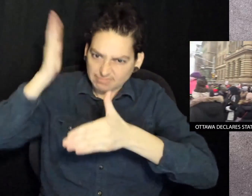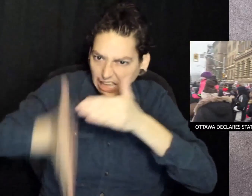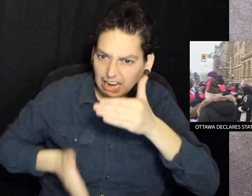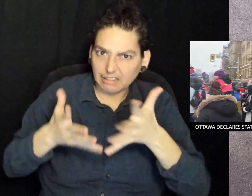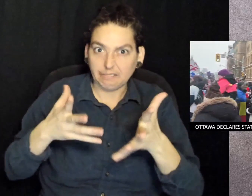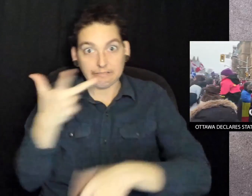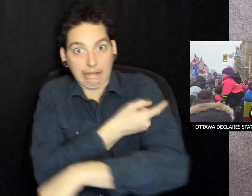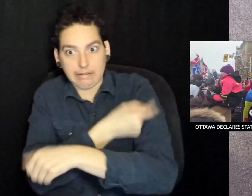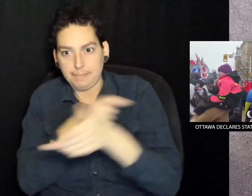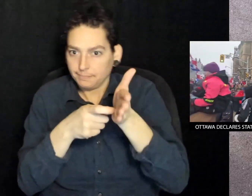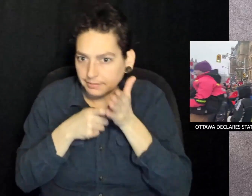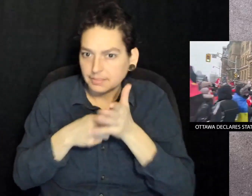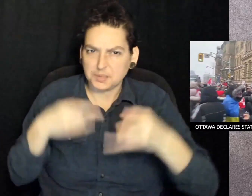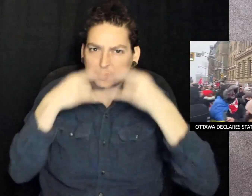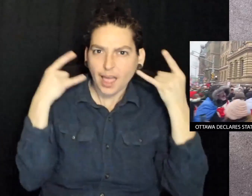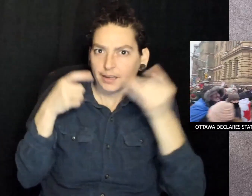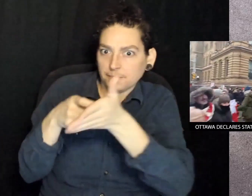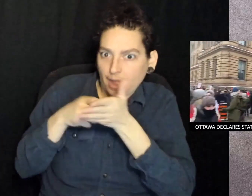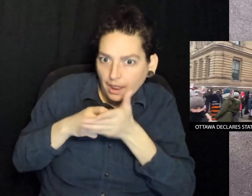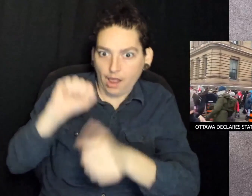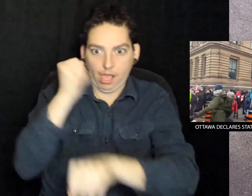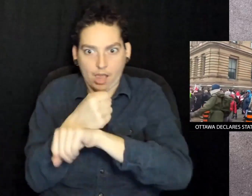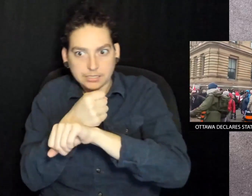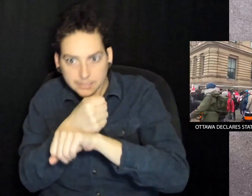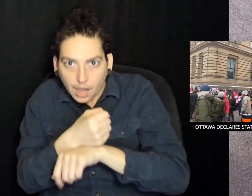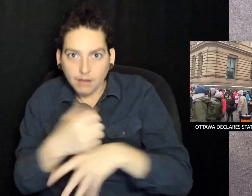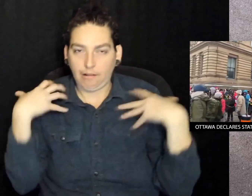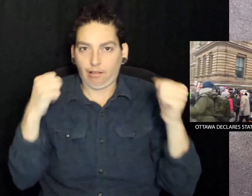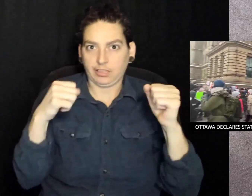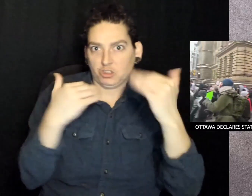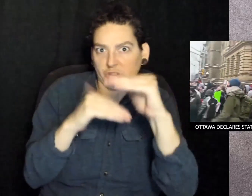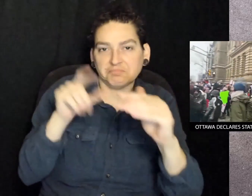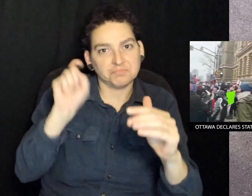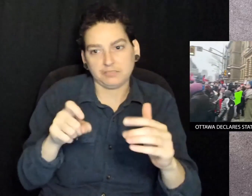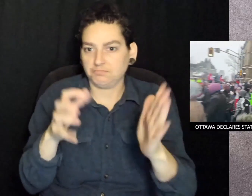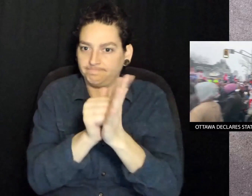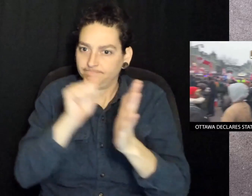demanding an end to vaccine mandates mask mandates lockdowns and health restrictions